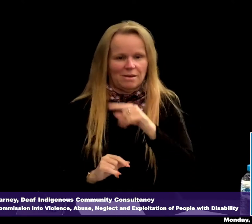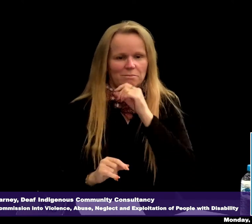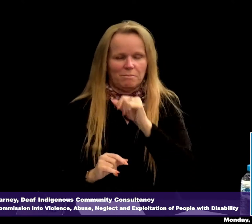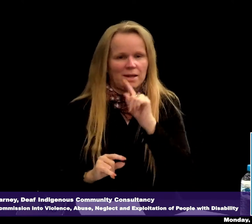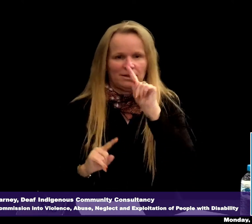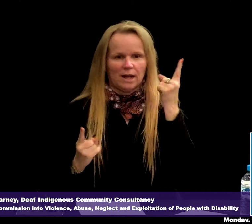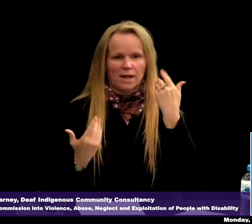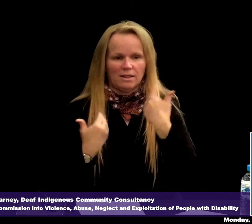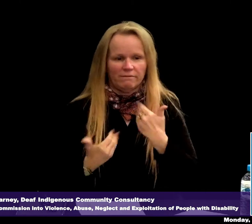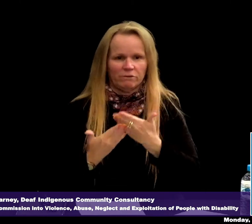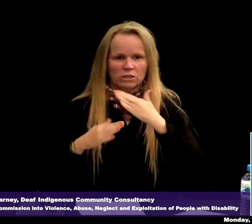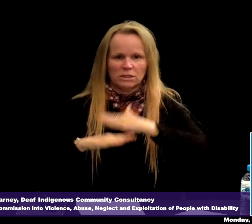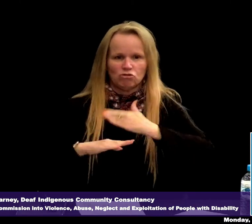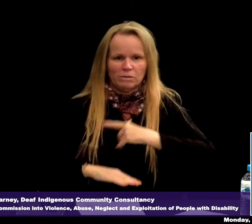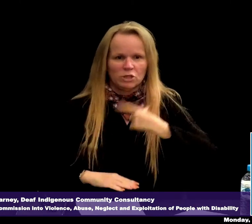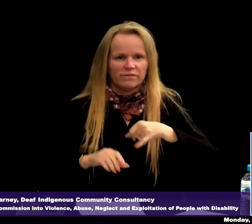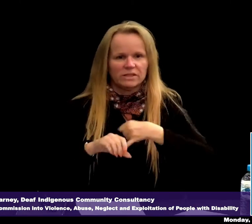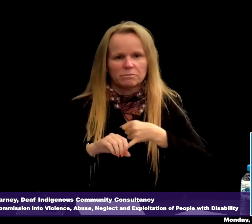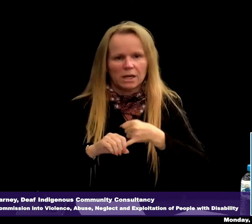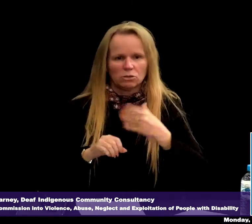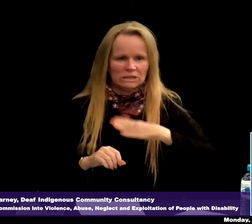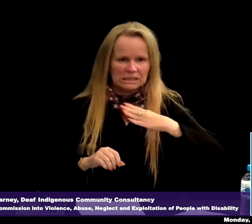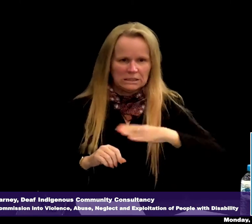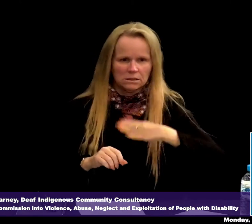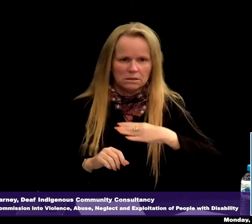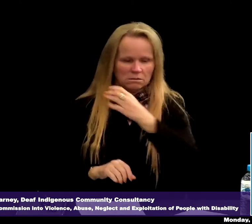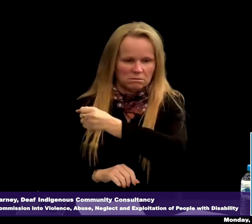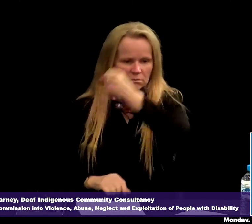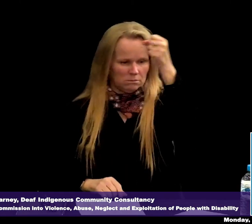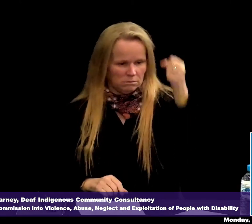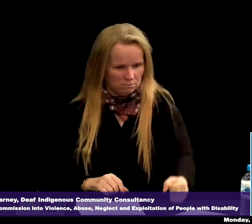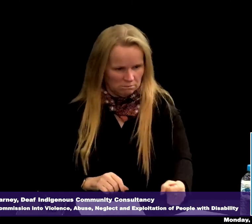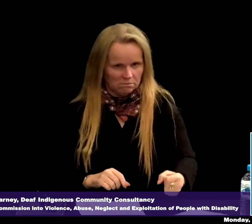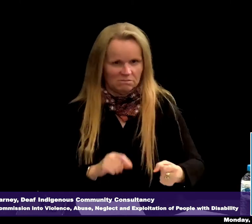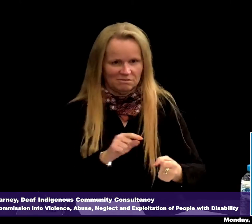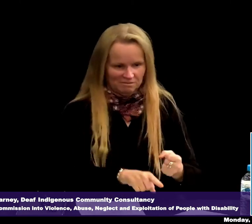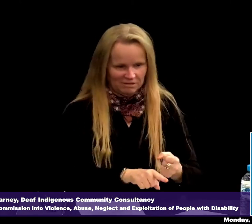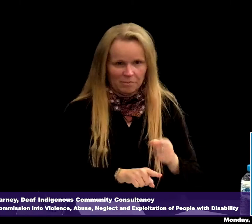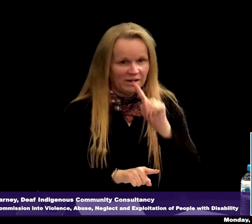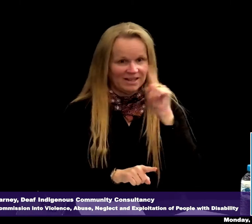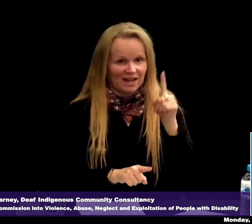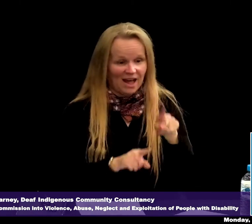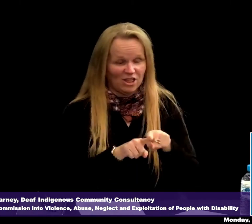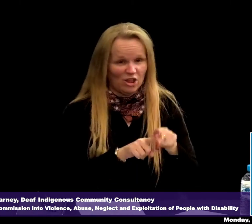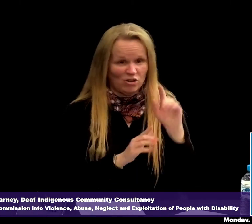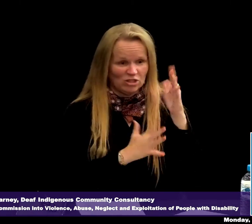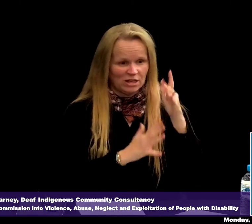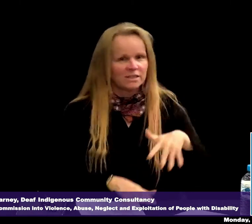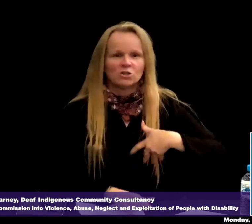But, unfortunately, the man is unable to live on country for medical reasons. So he's been displaced into an urban centre.